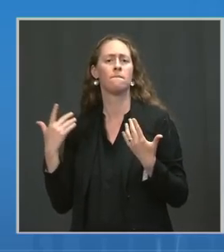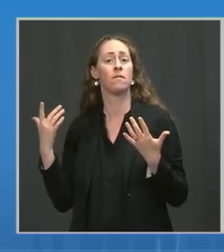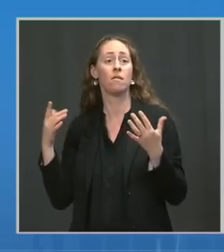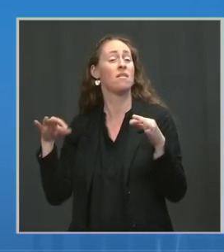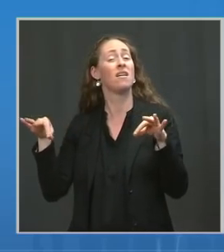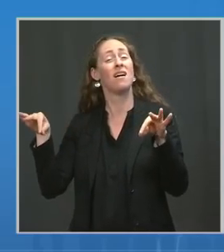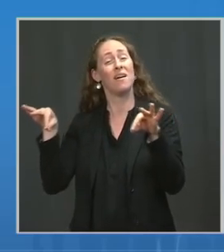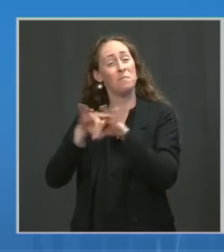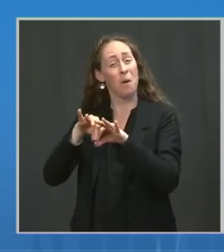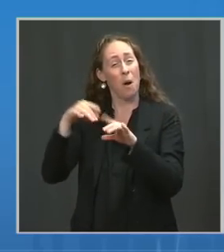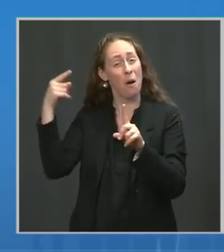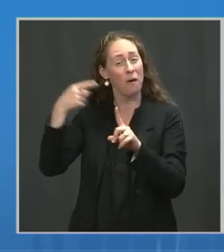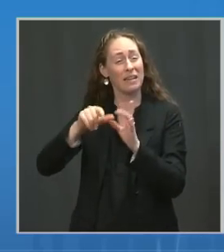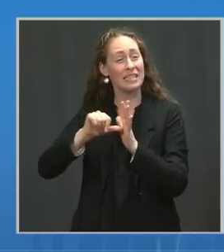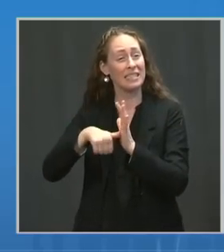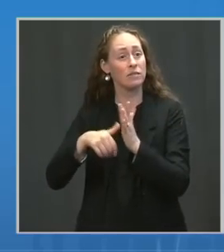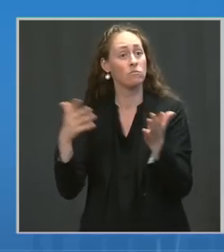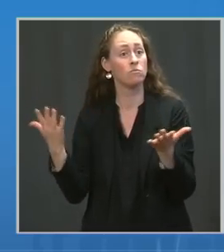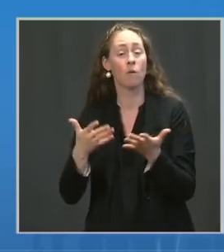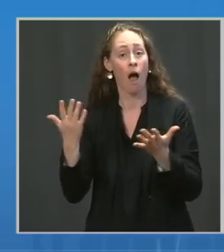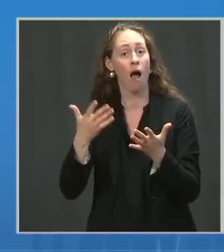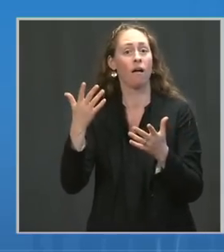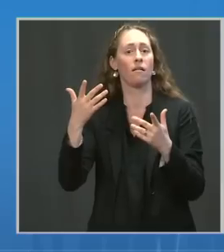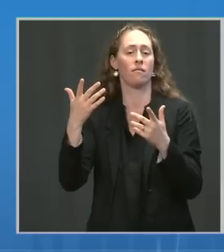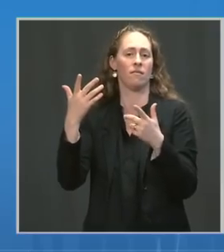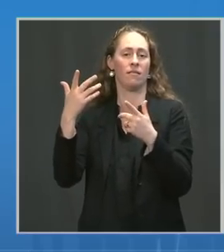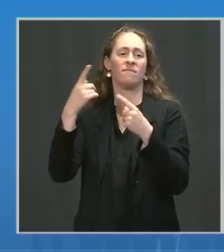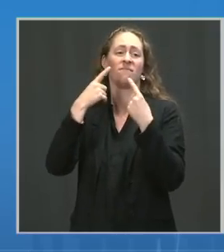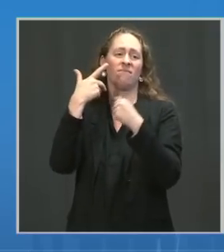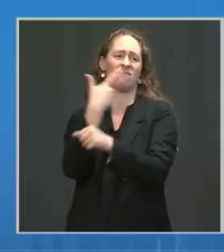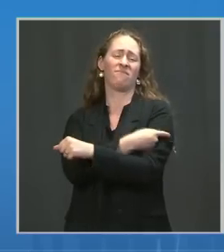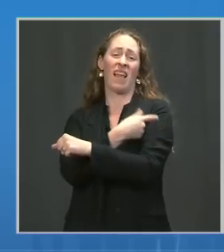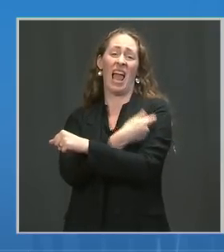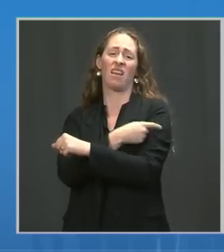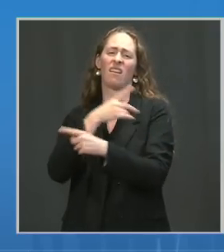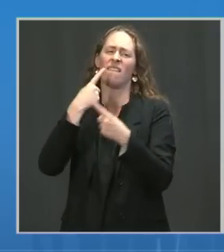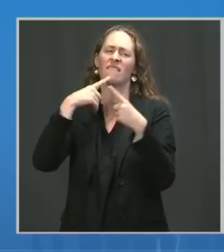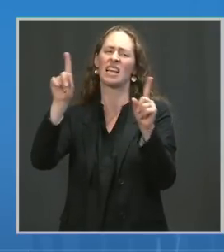is the highly effective vaccines. We have enough vaccines for every American who wants one.